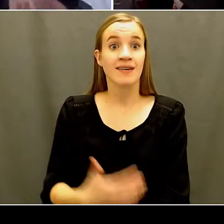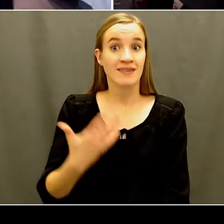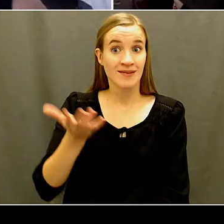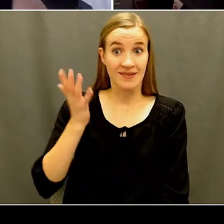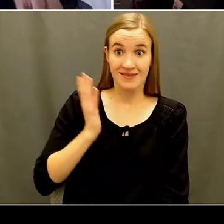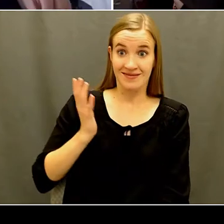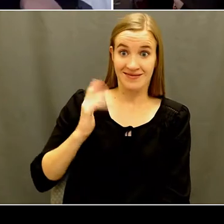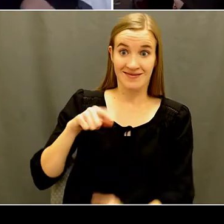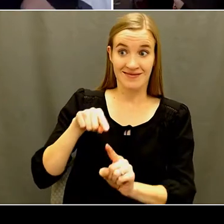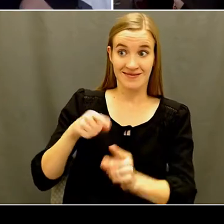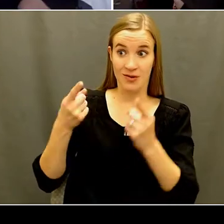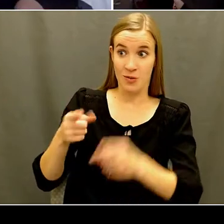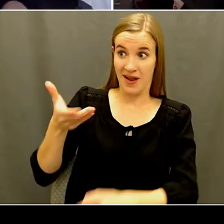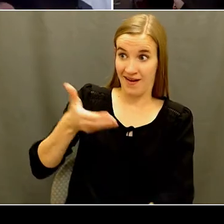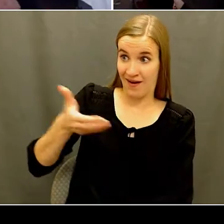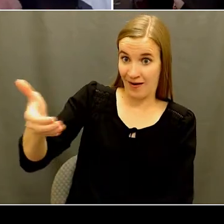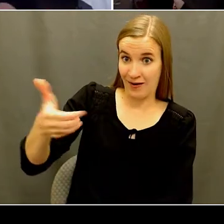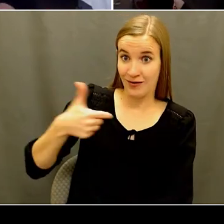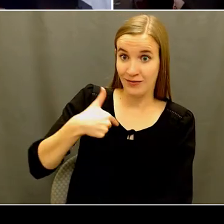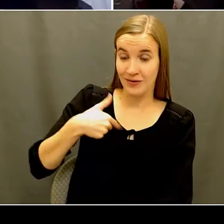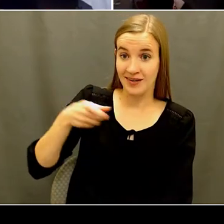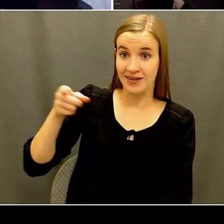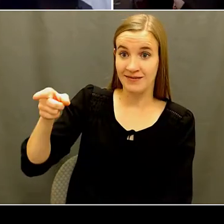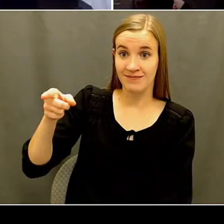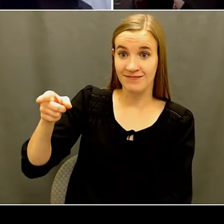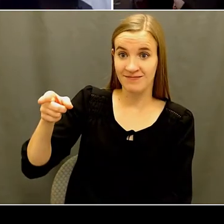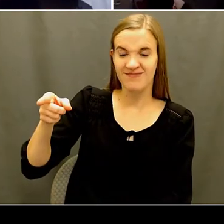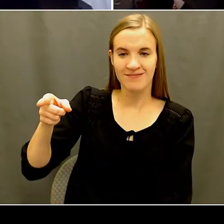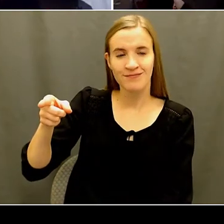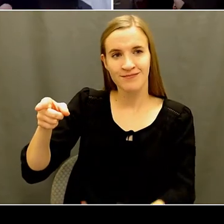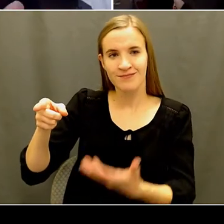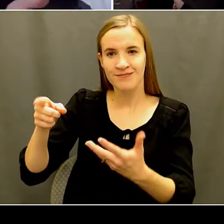in both the Office of Public Engagement and the Domestic Policy Council. And his